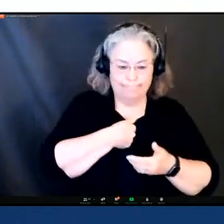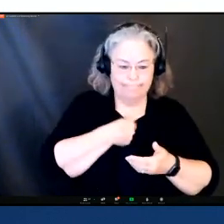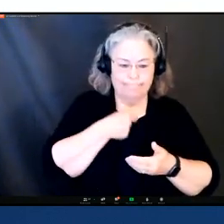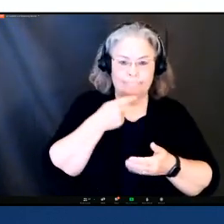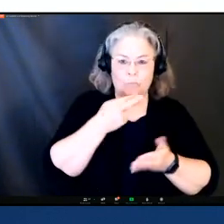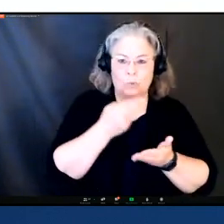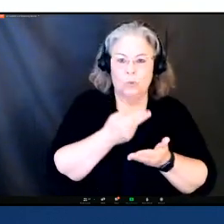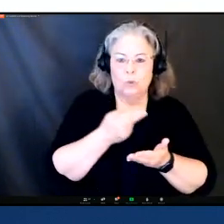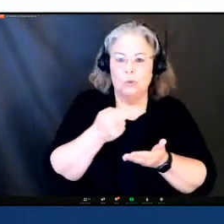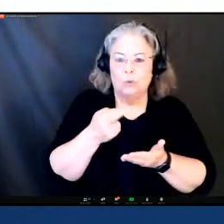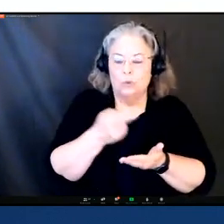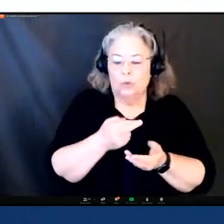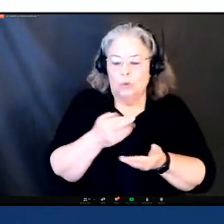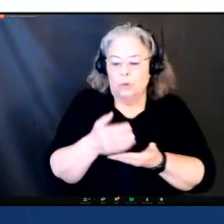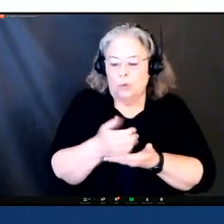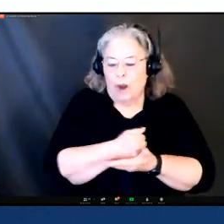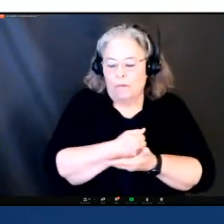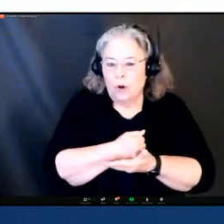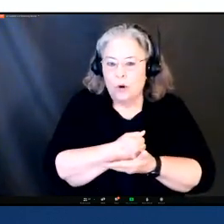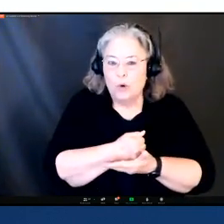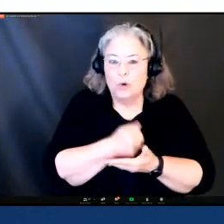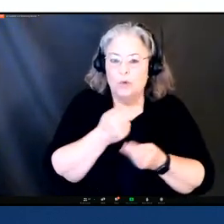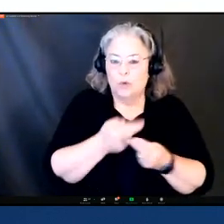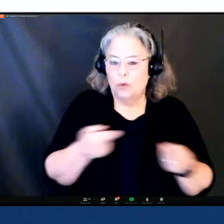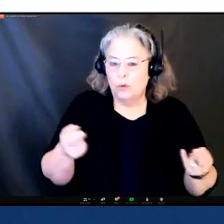for each year since fiscal year 20 1617.